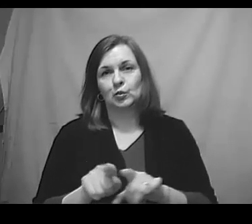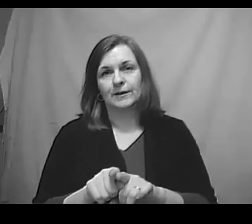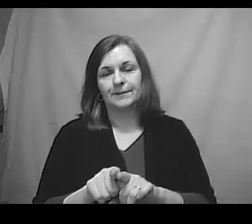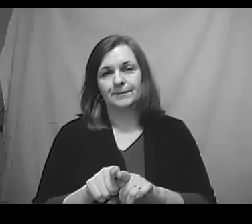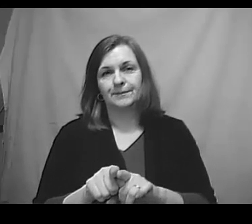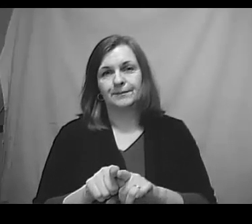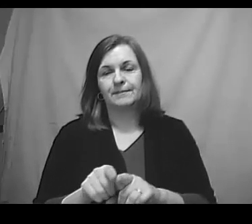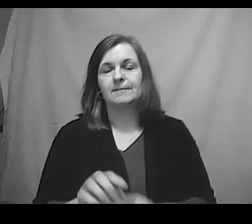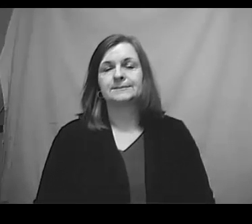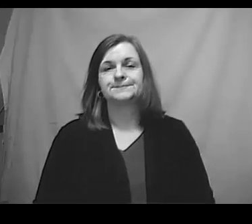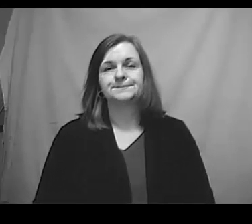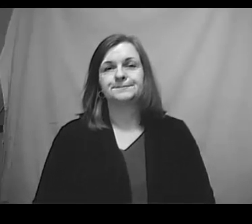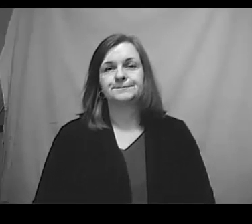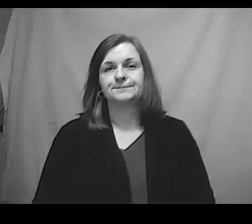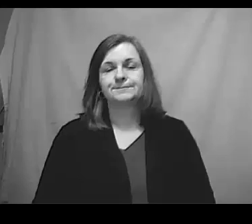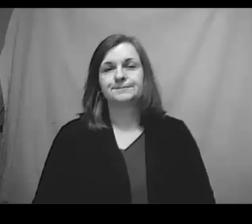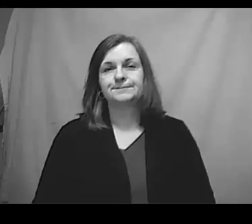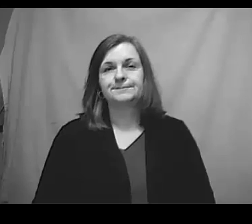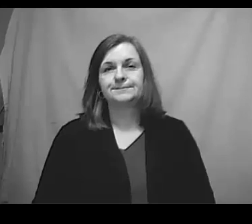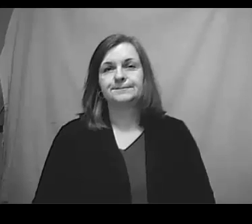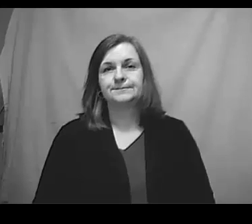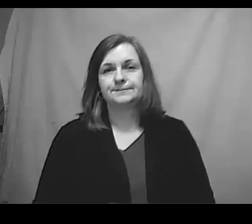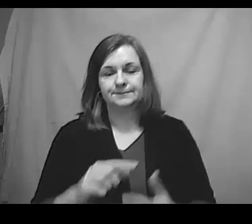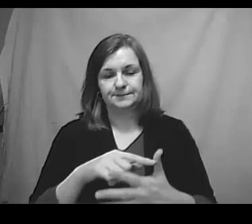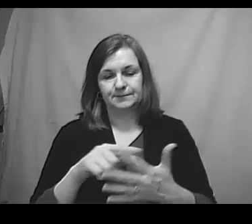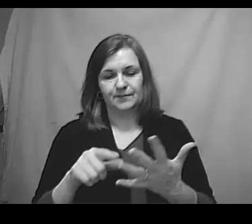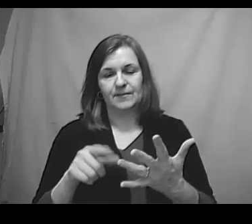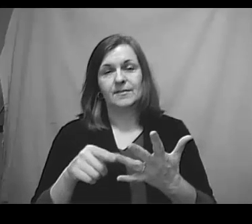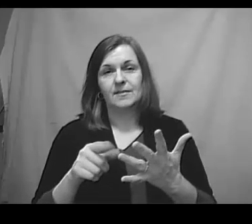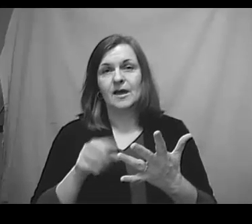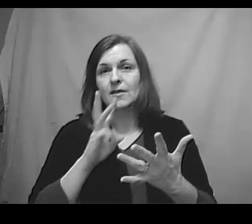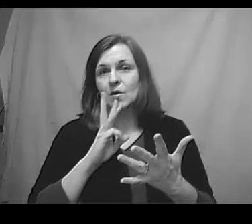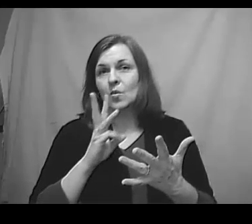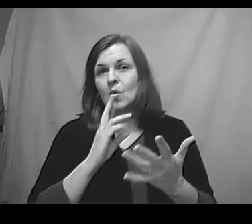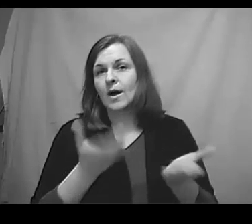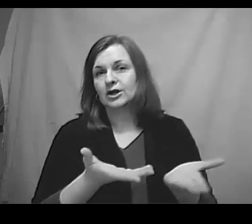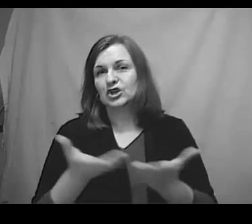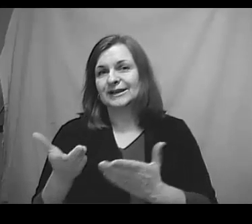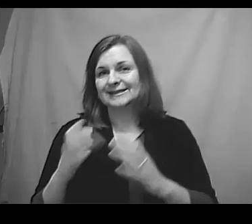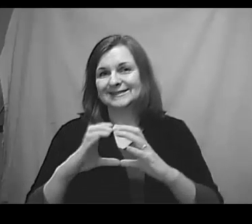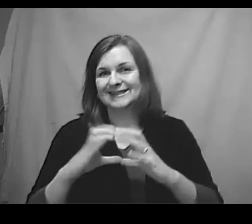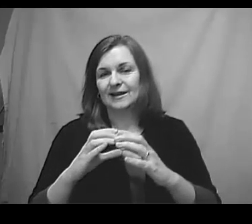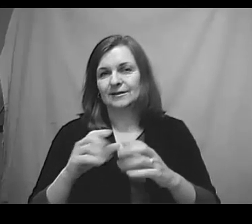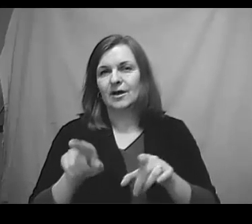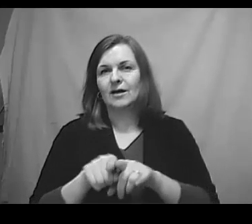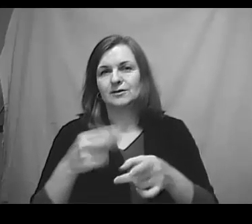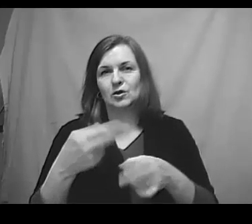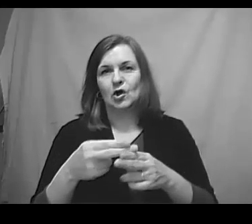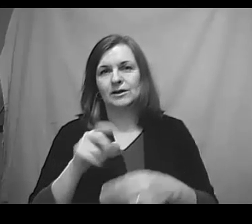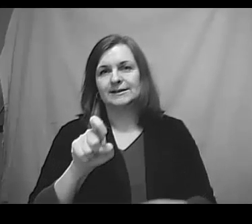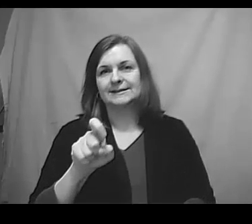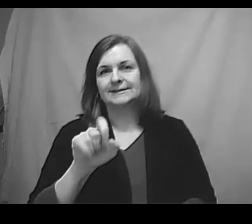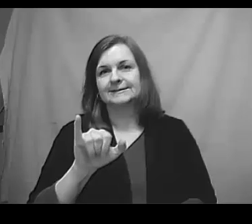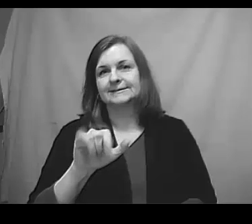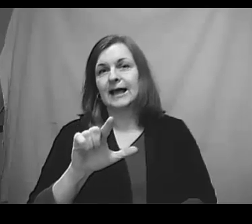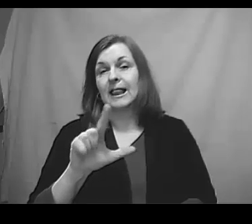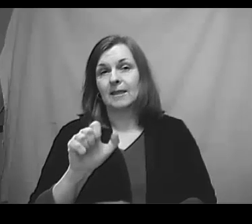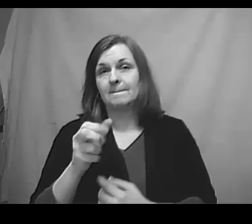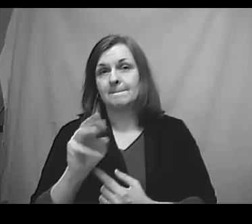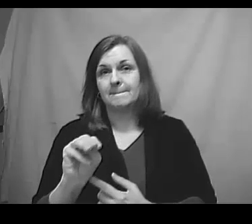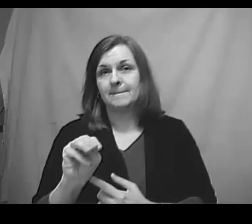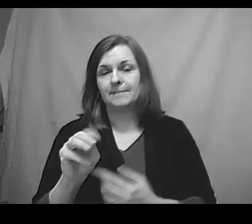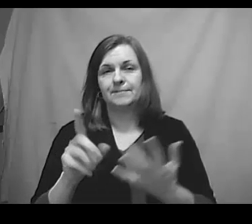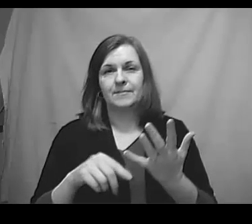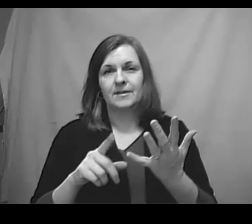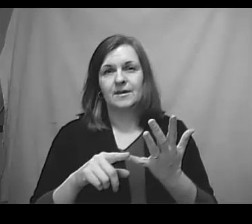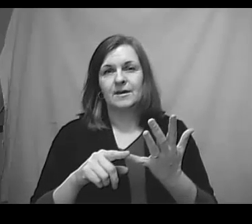tissue and build vascular tissue so we said our water conducting cells are actually xylem